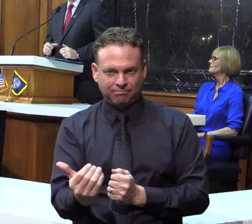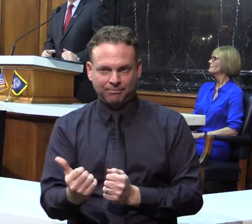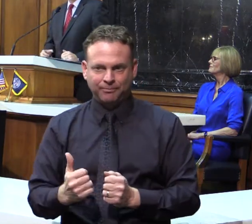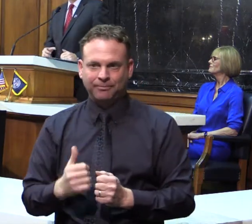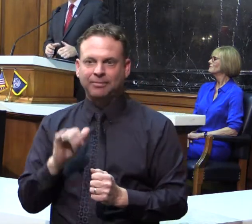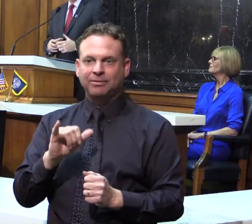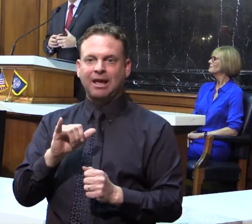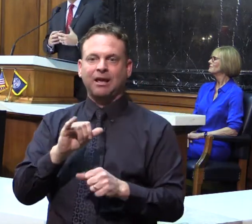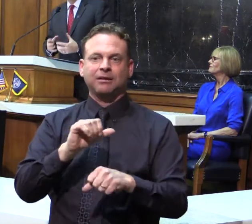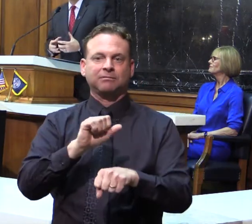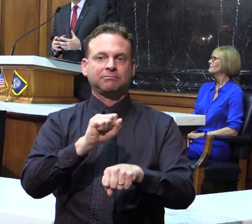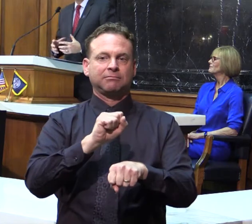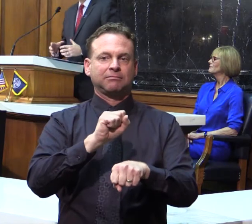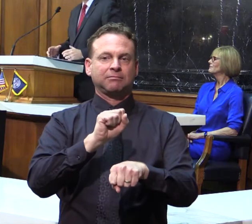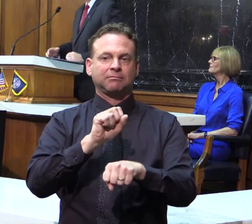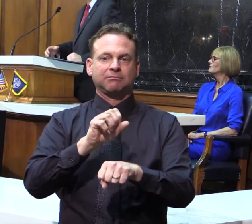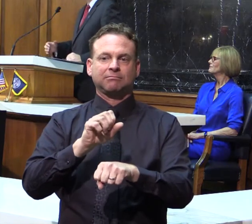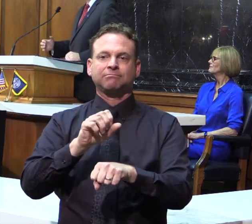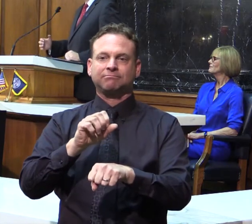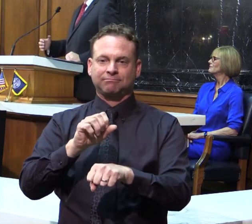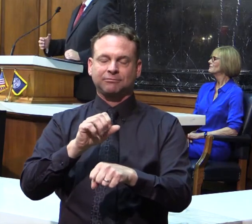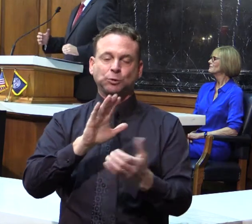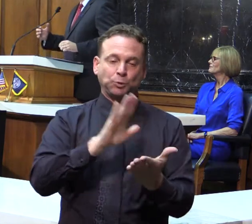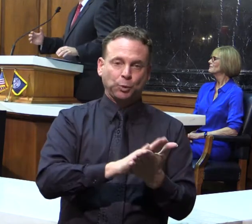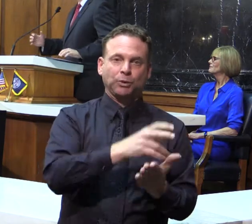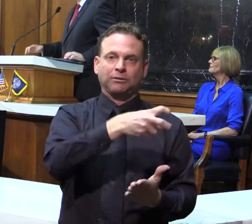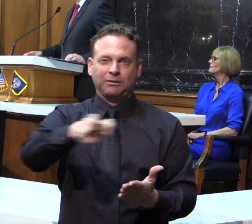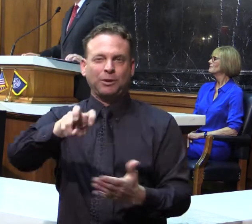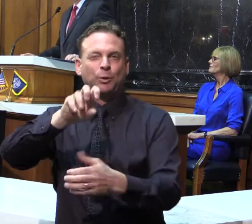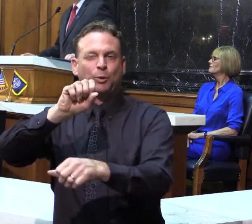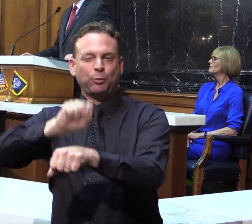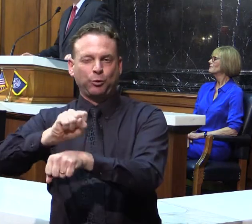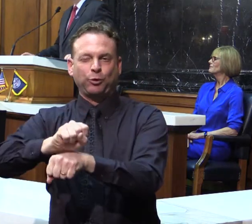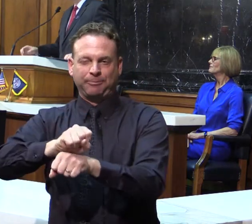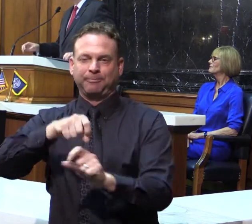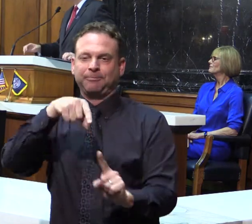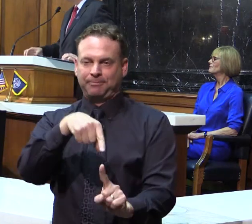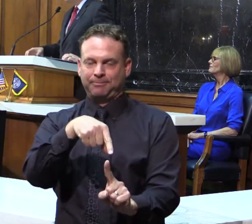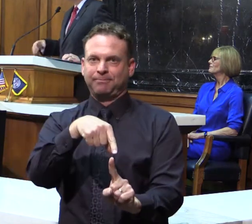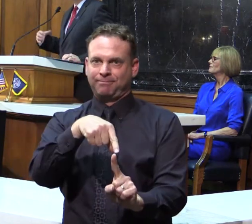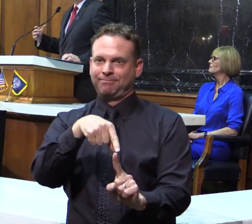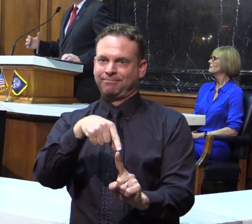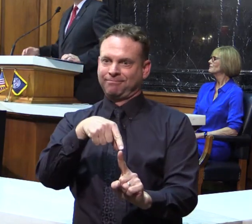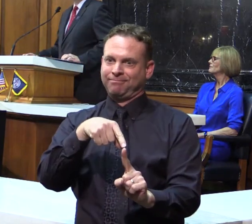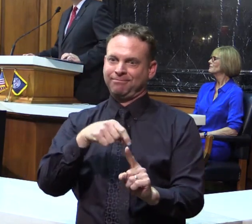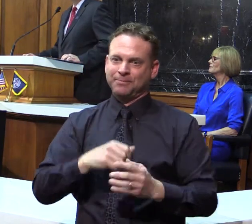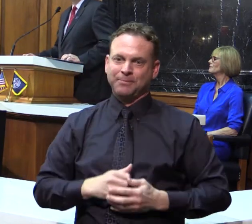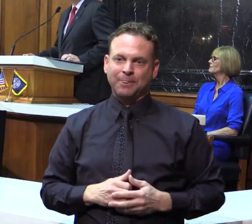our school-age Hoosiers are gaining the experiences and skills they need to thrive in our ever-changing